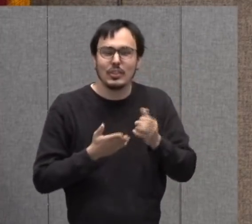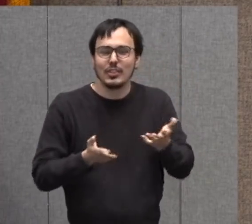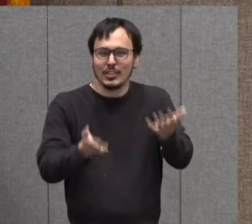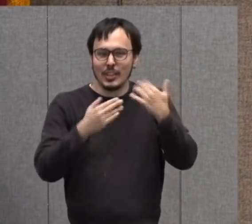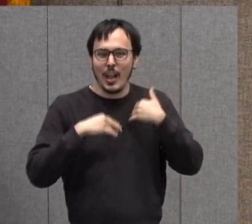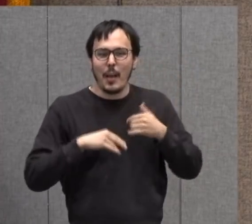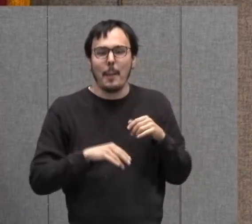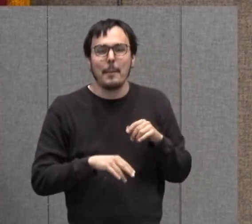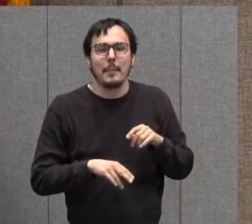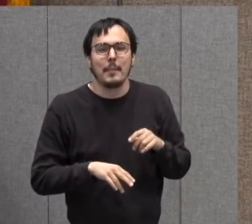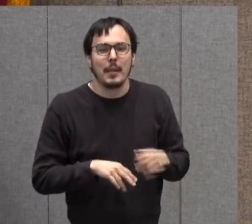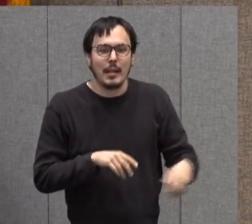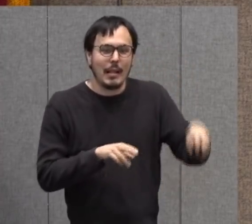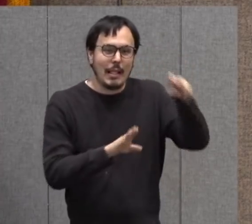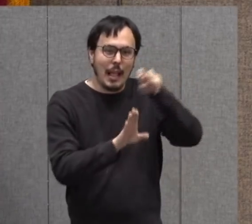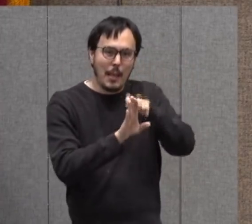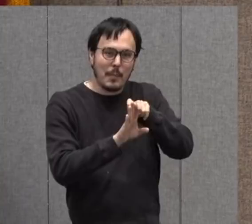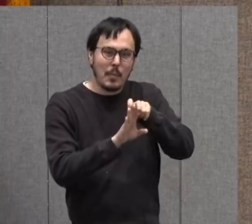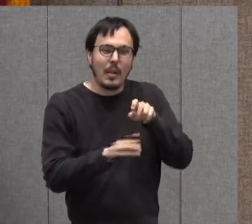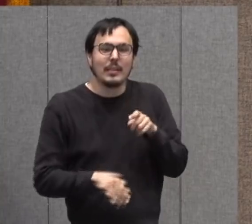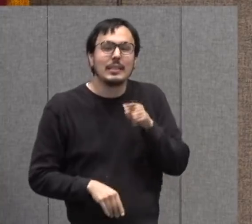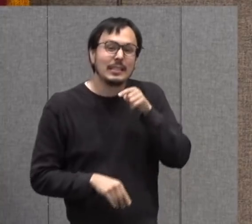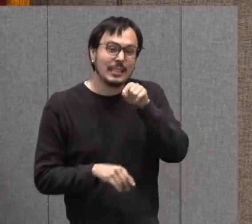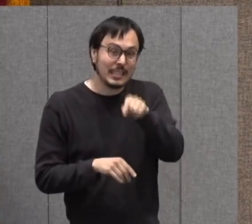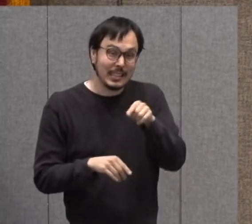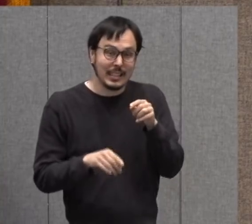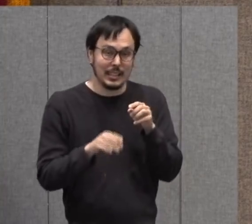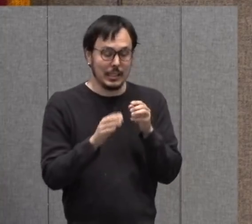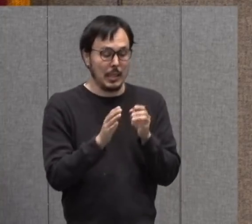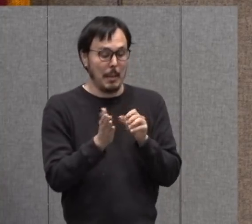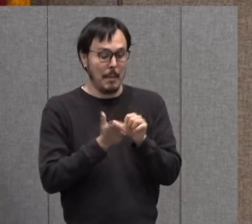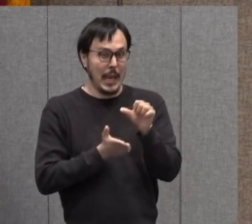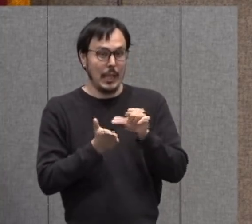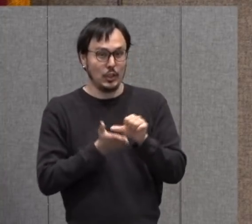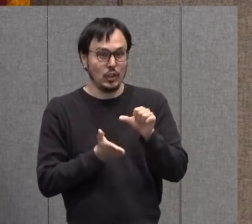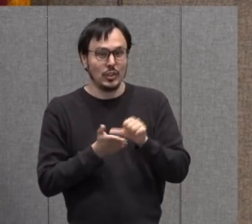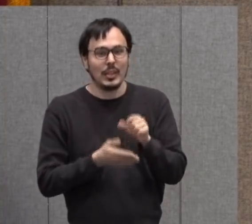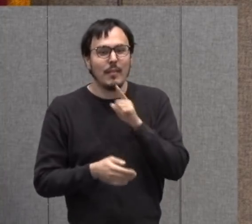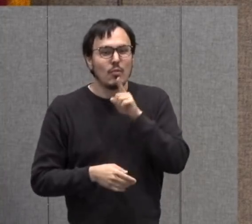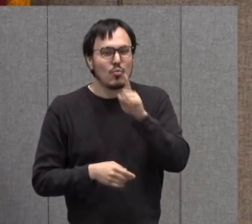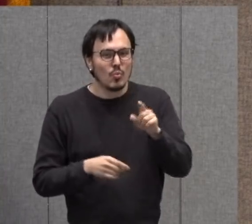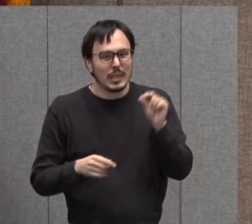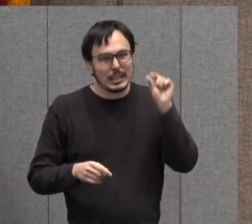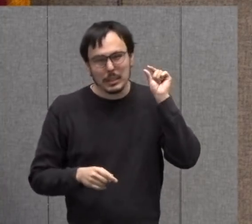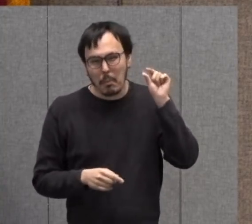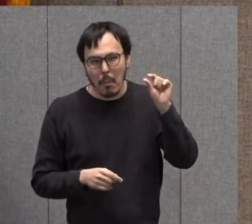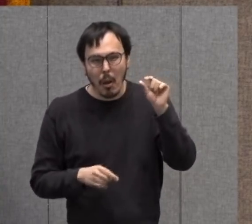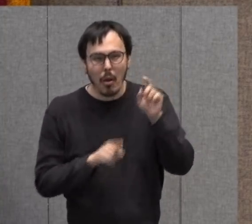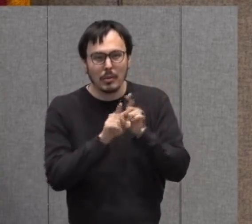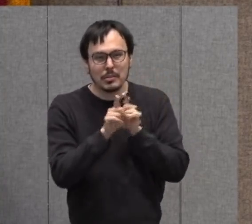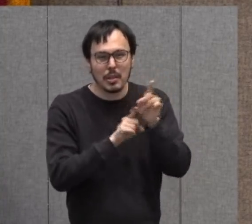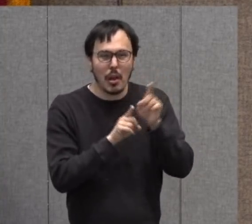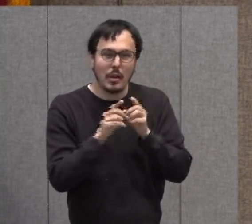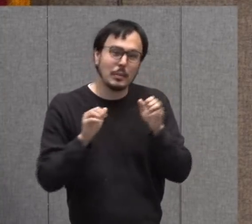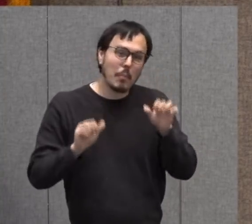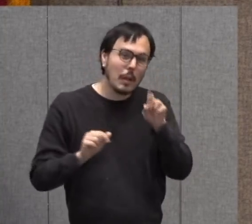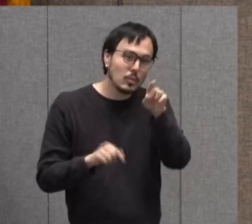These pages have tons and tons of really tiny stars that you might not be able to see but there's lots of stars on here so let's see.